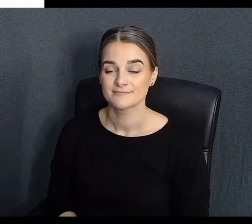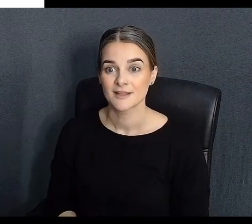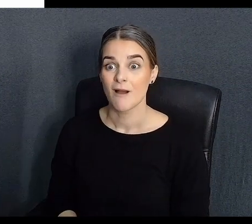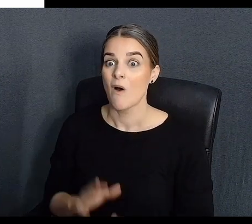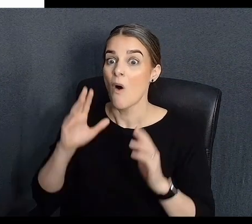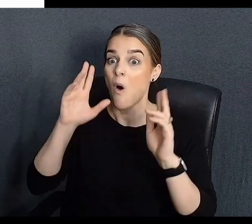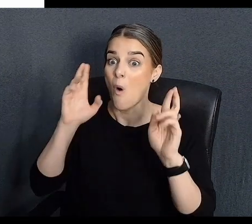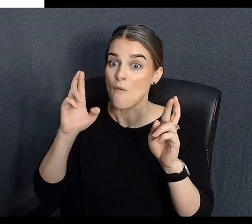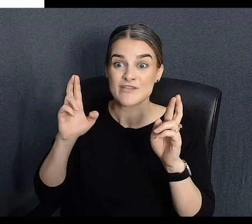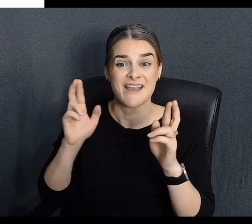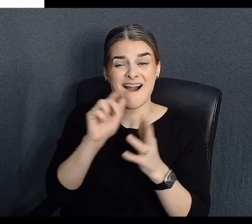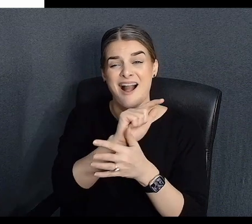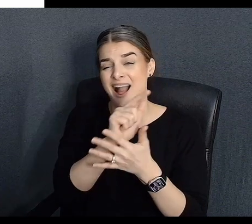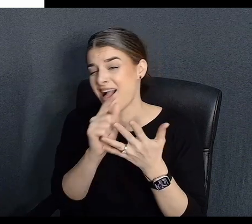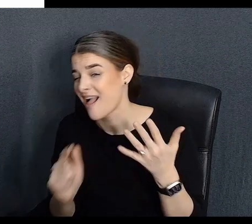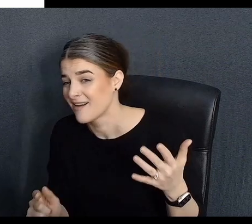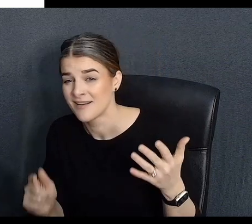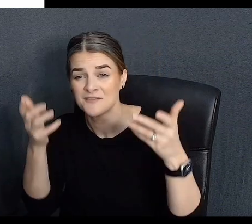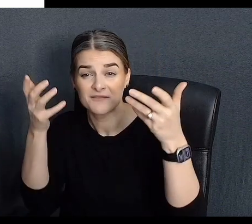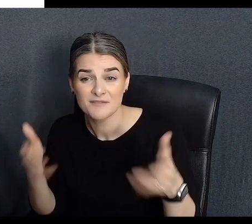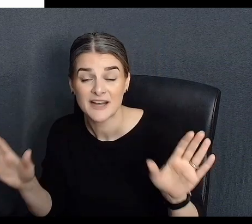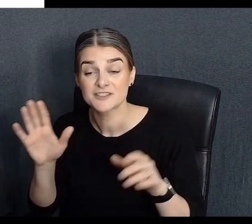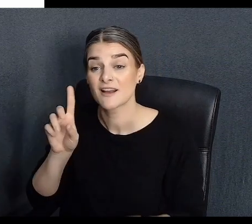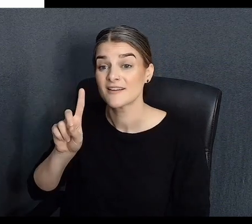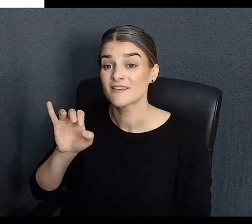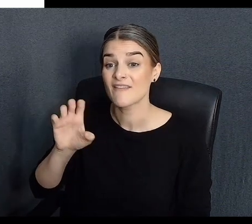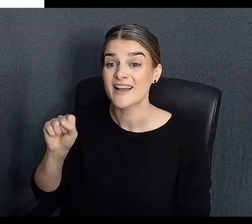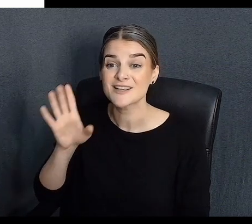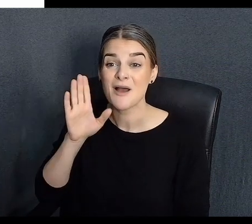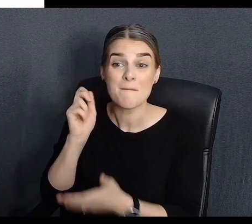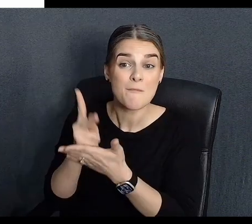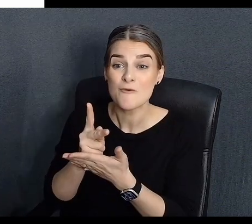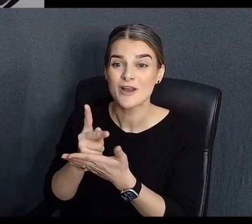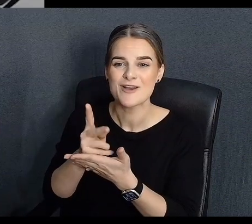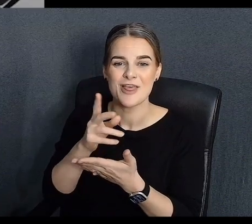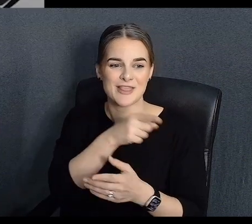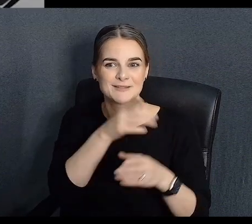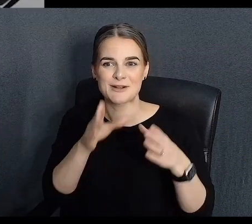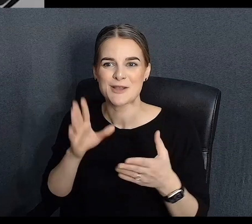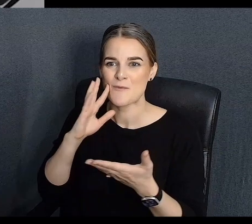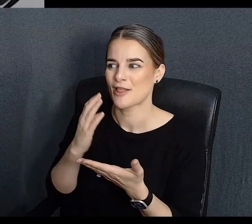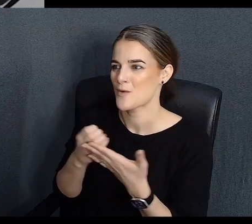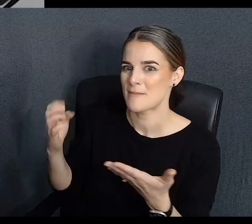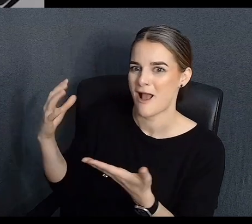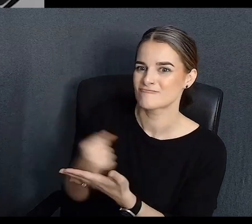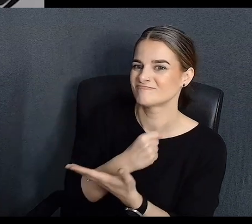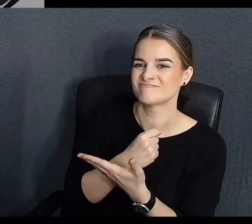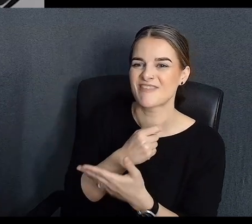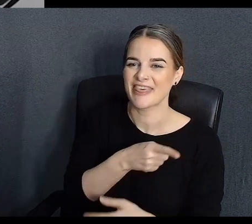then the device will be approved, and the person will get the equipment that they needed. So the next couple of slides are just